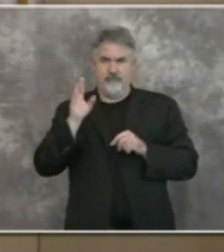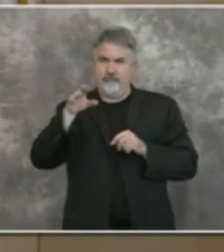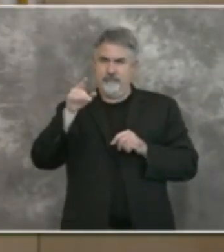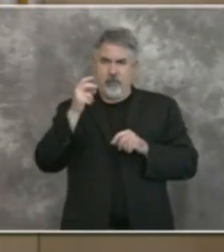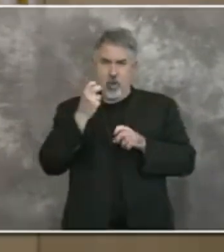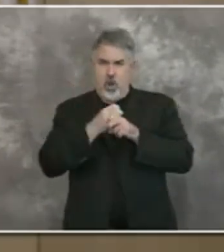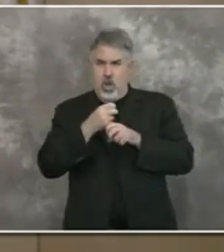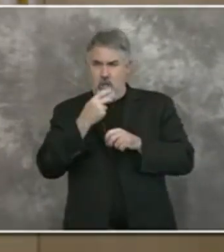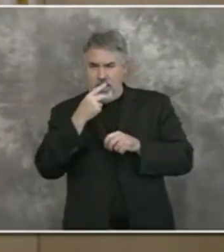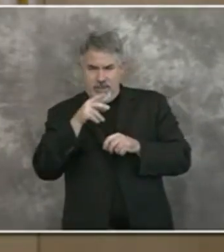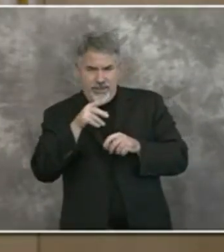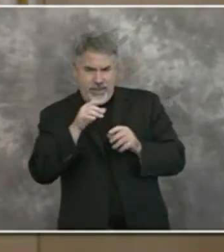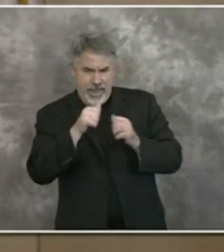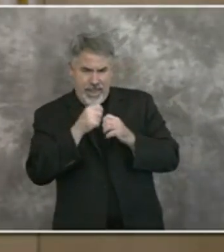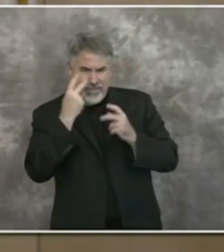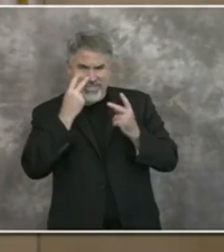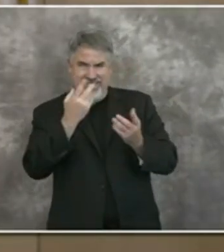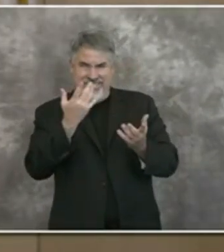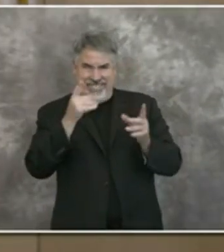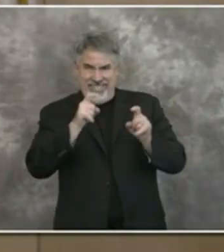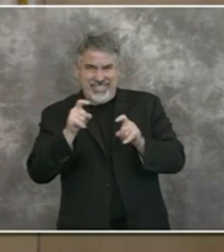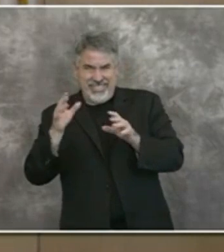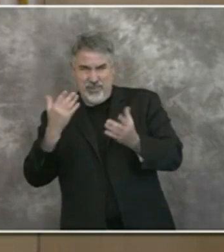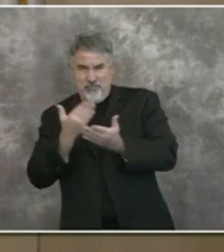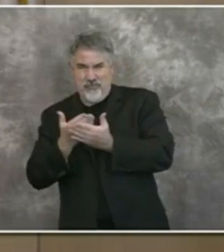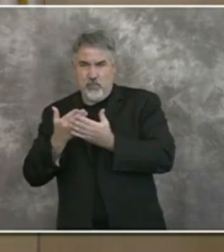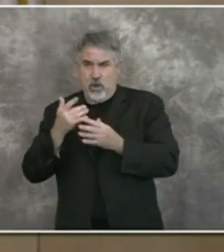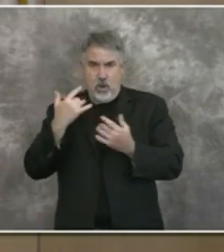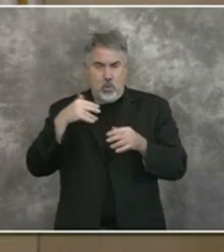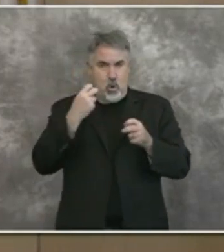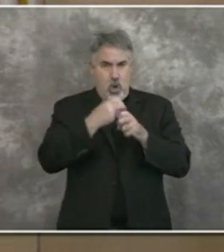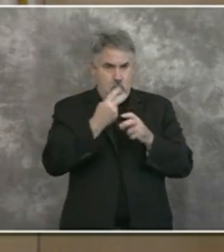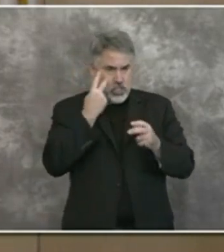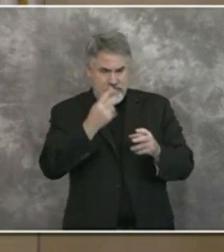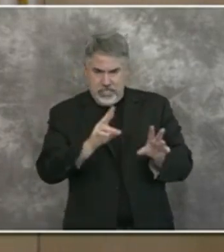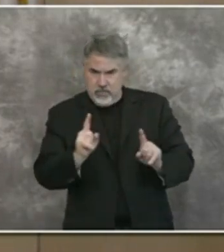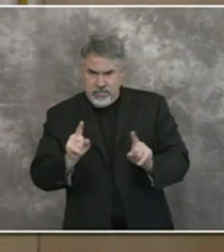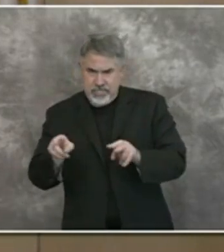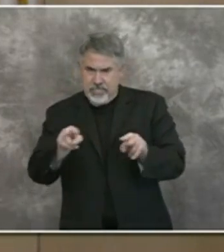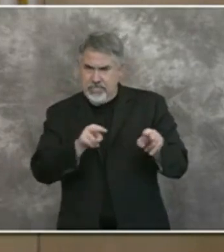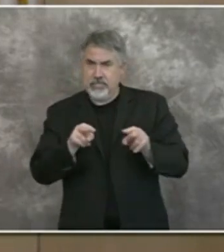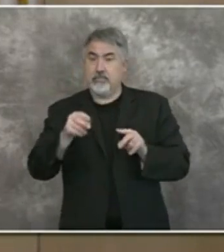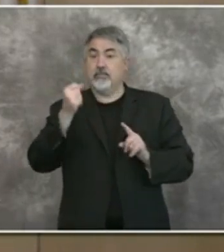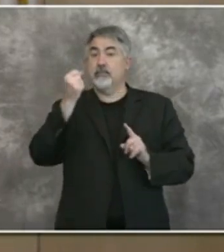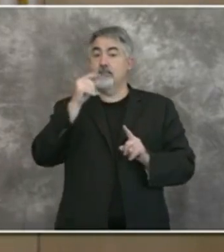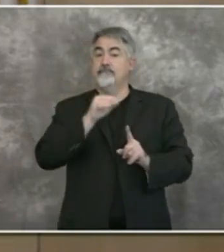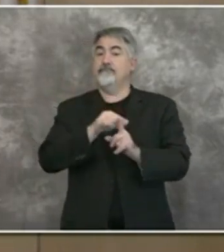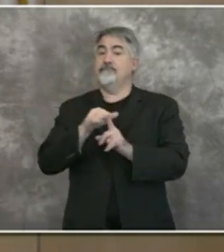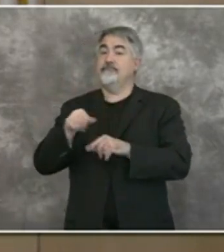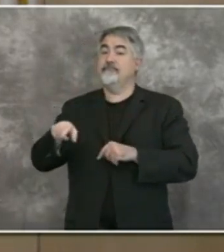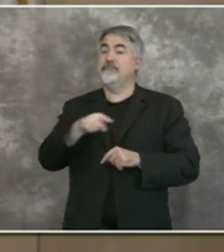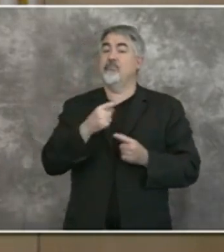PREVENTION IS DONE WELL. IT IS HARD FOR PEOPLE TO FEEL RC THE TANGIBLE BENEFITS OF THESE